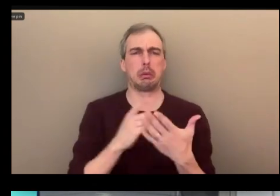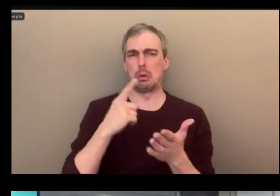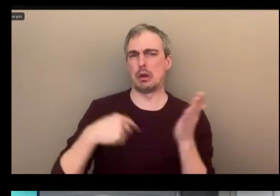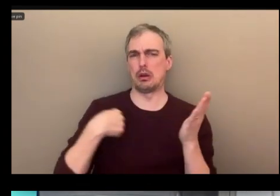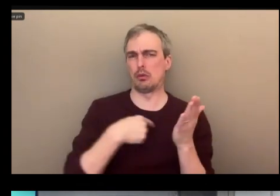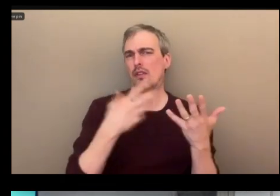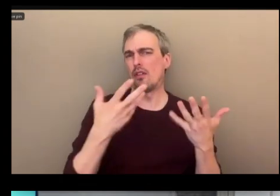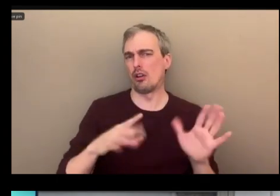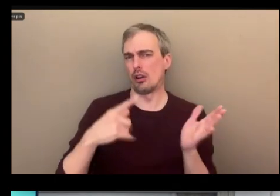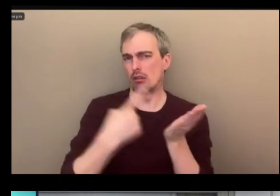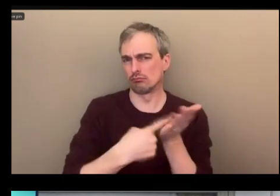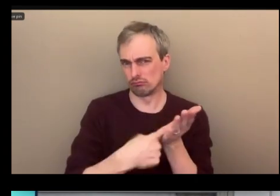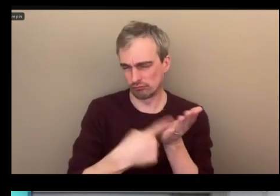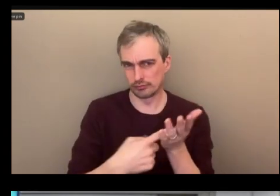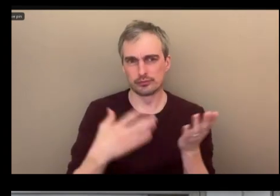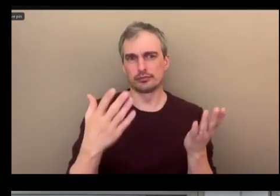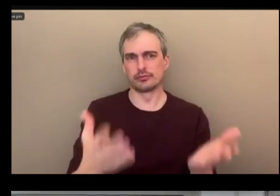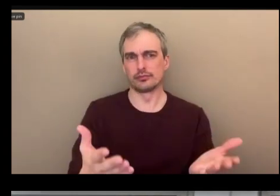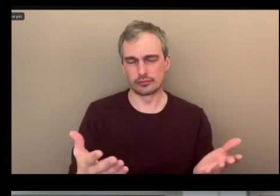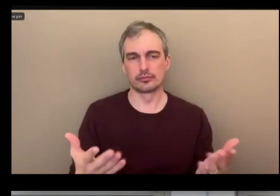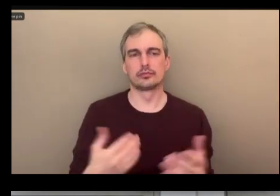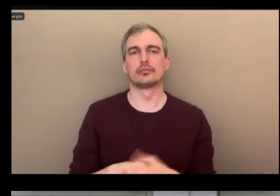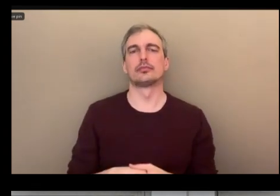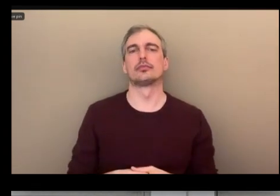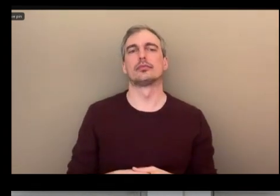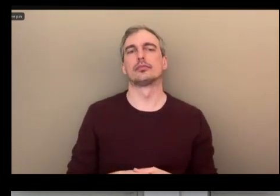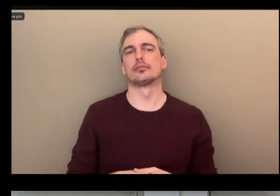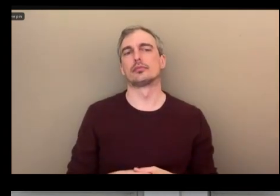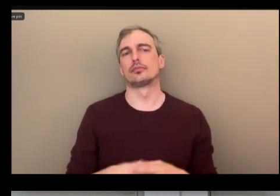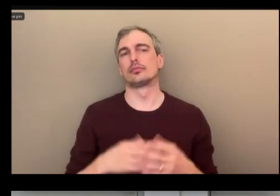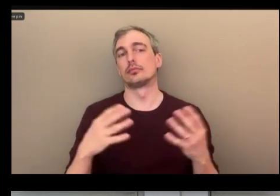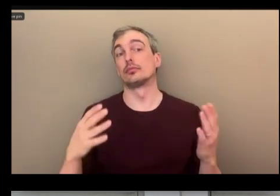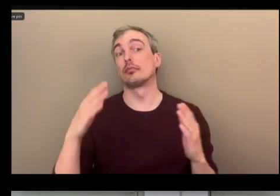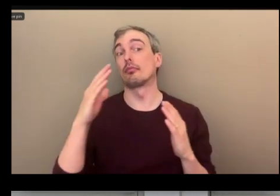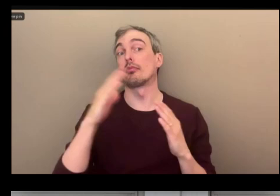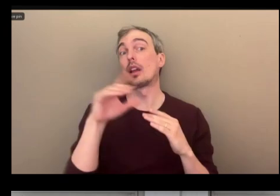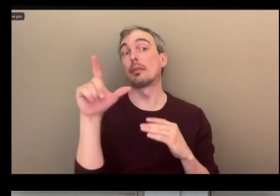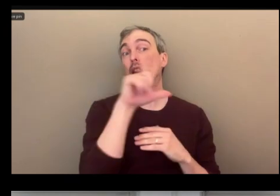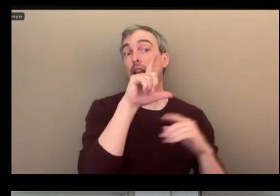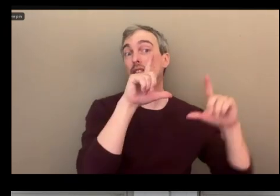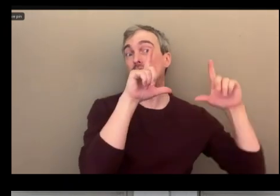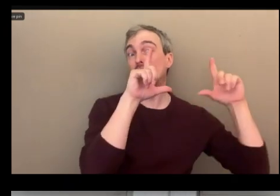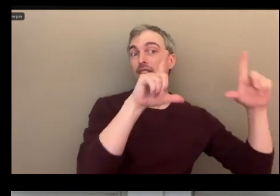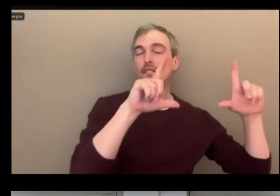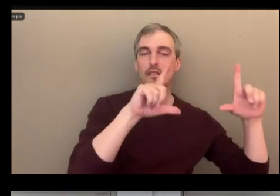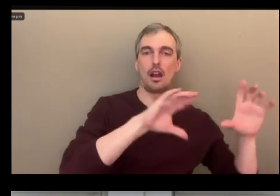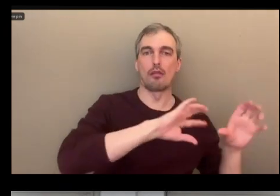So on the top left, that is our picture from GAAD from this year. That is our ribbon cutting ceremony. We went all out.